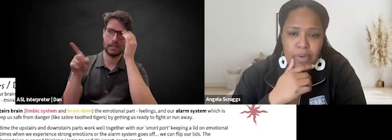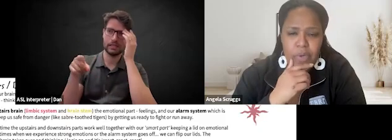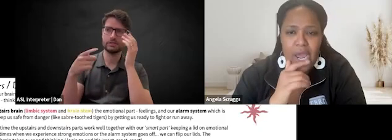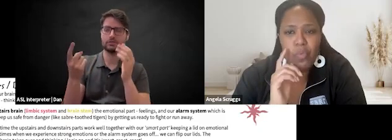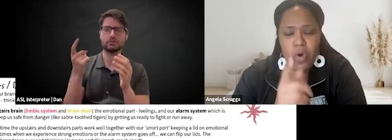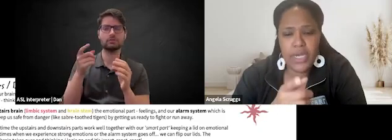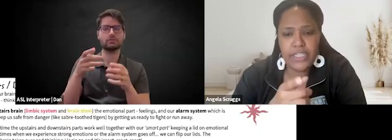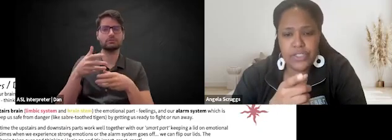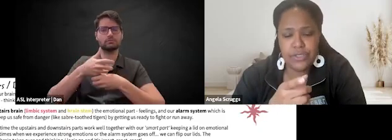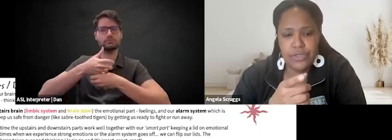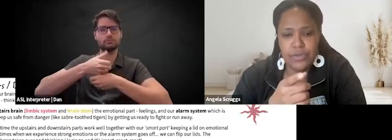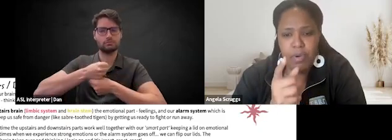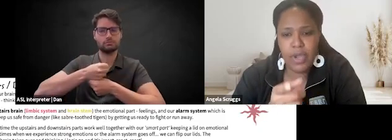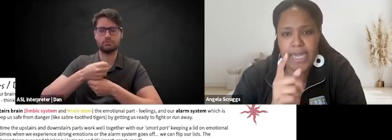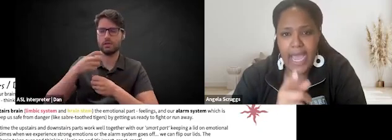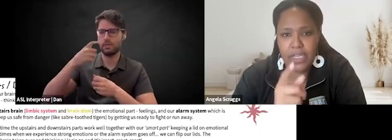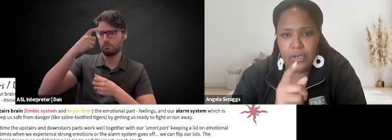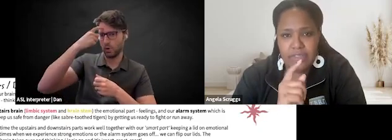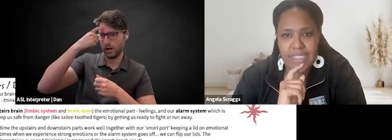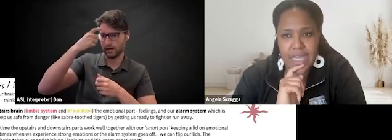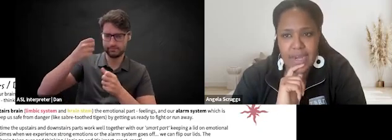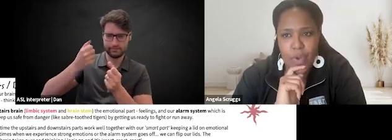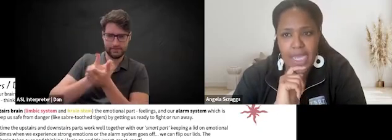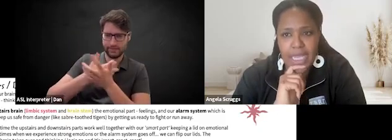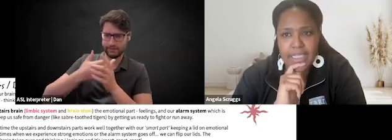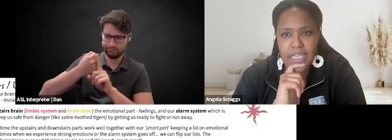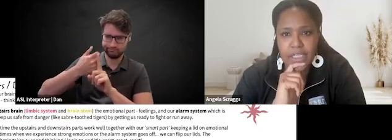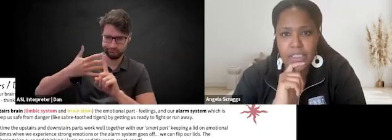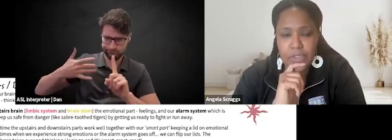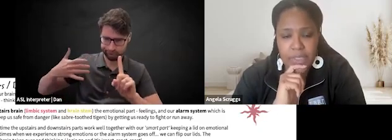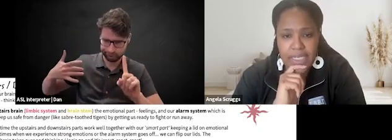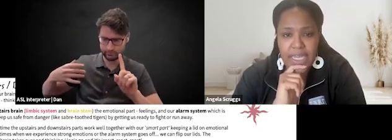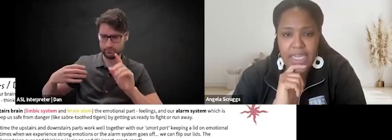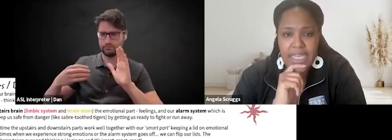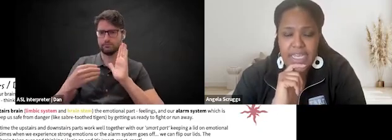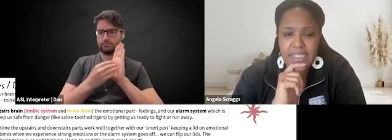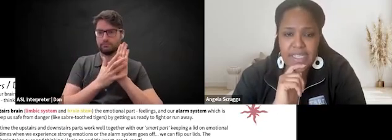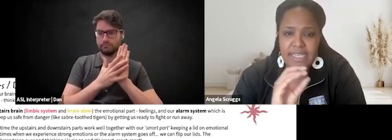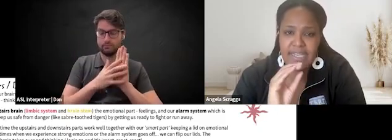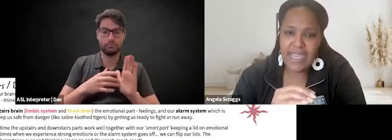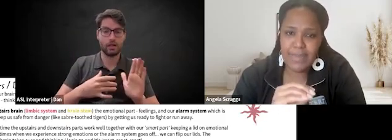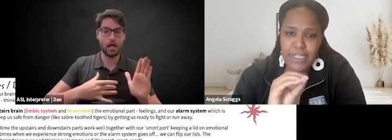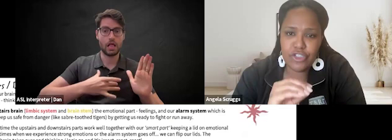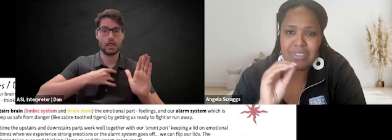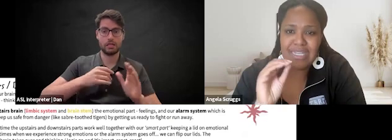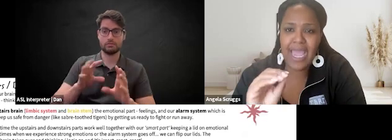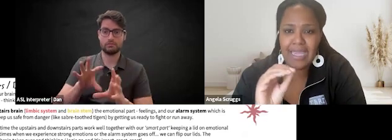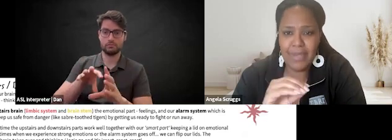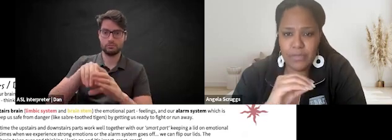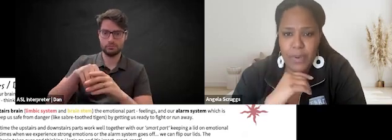But what I wanted to point out here on this slide and why I like to include it, is the "Name it to tame it"